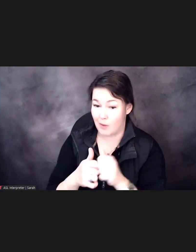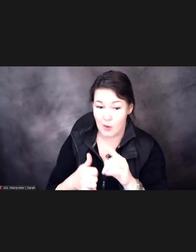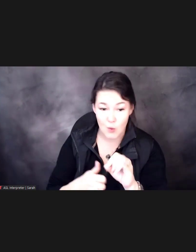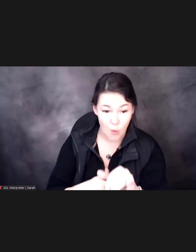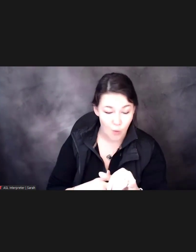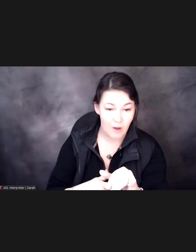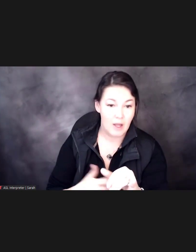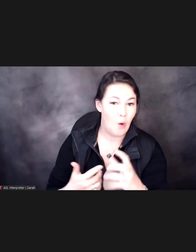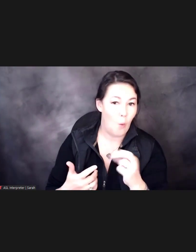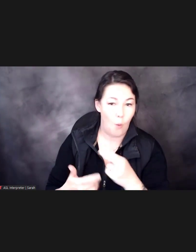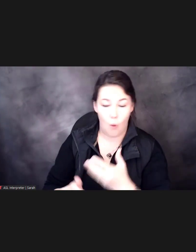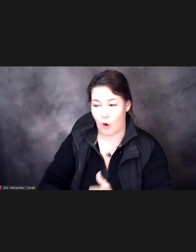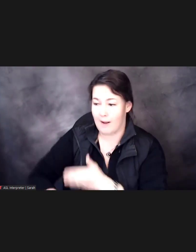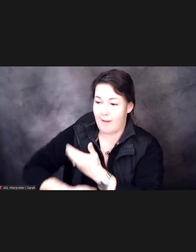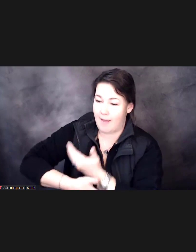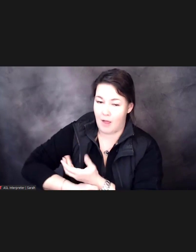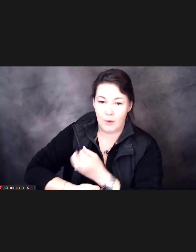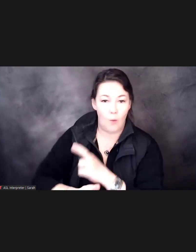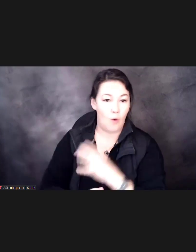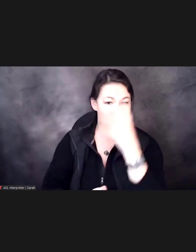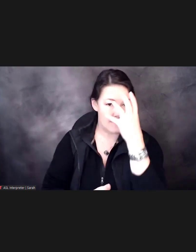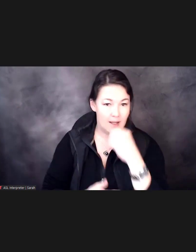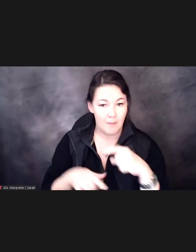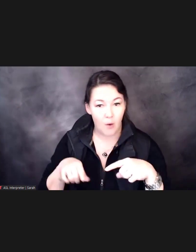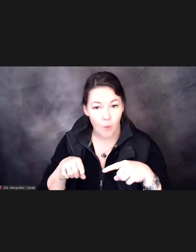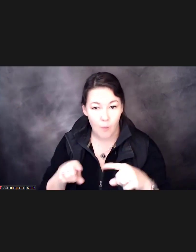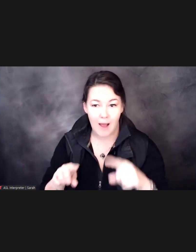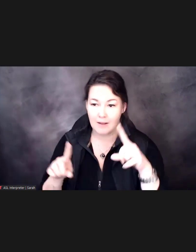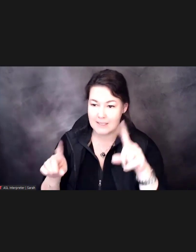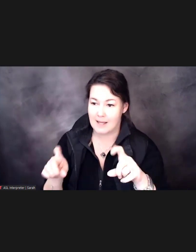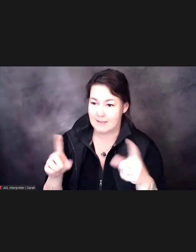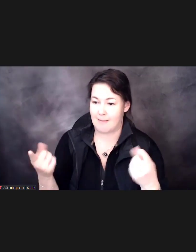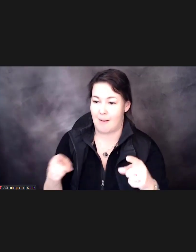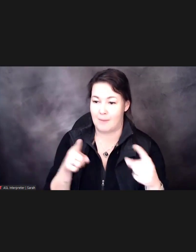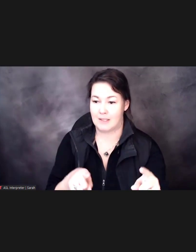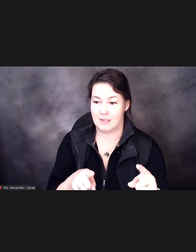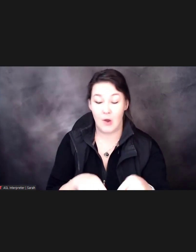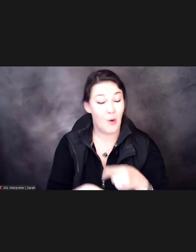is being conducted.>>: And, that's right, you heard it, they can sleep